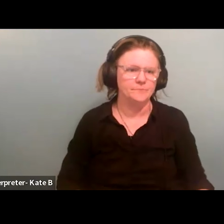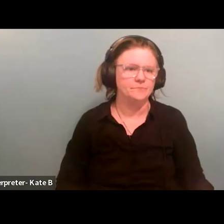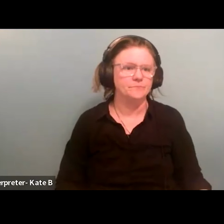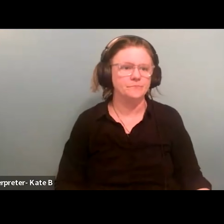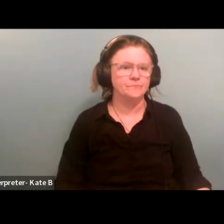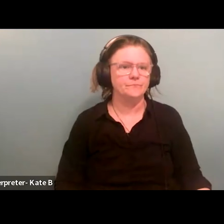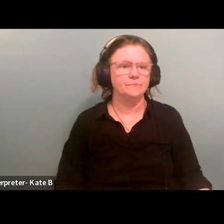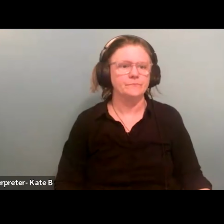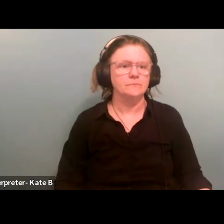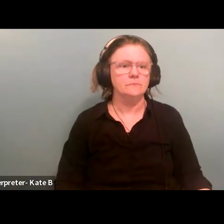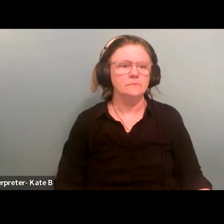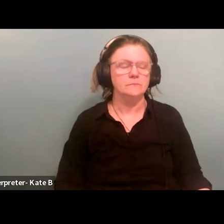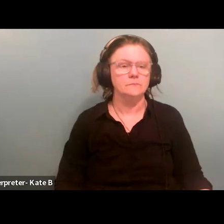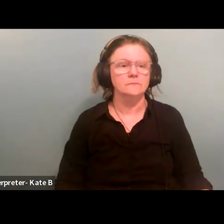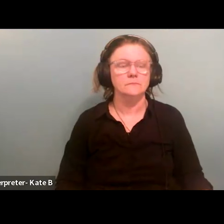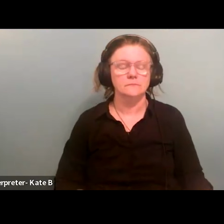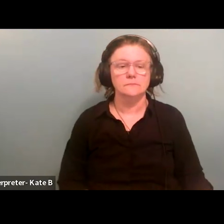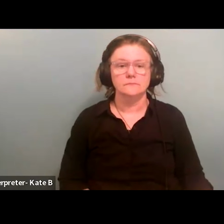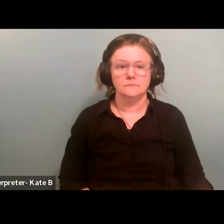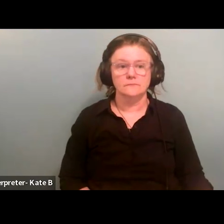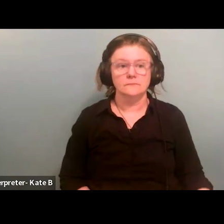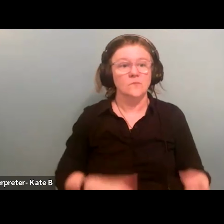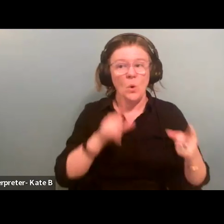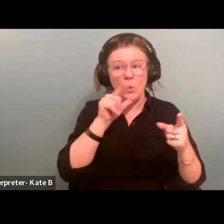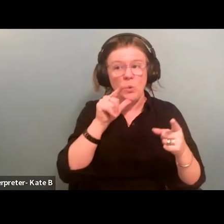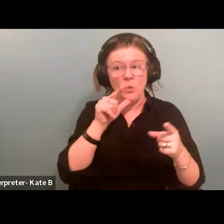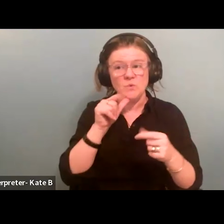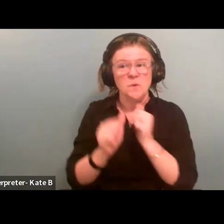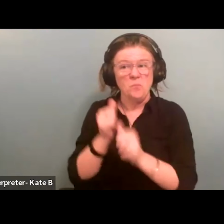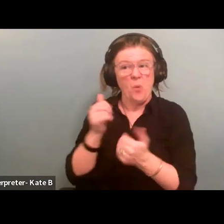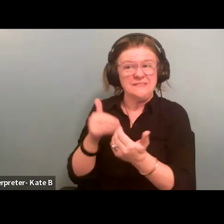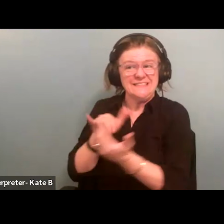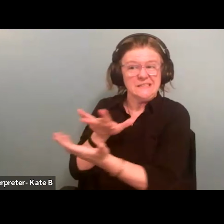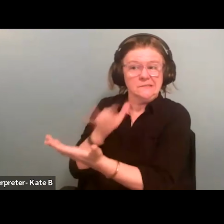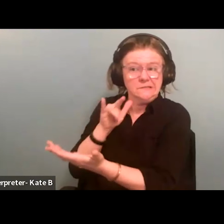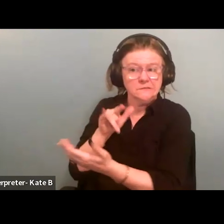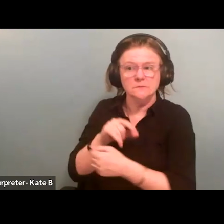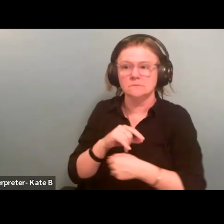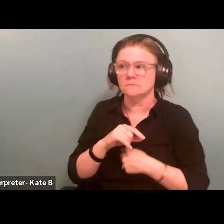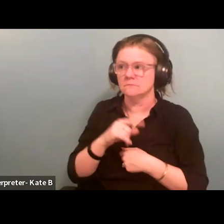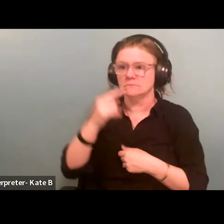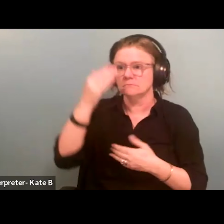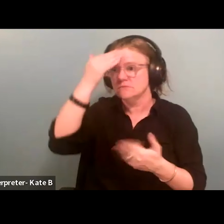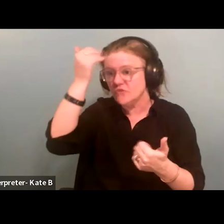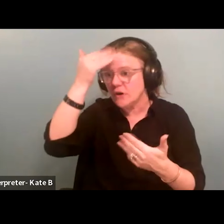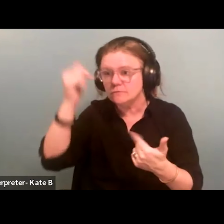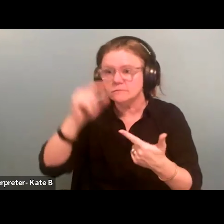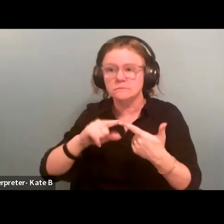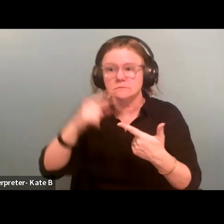Like I said, who's at risk? Cognitive impairments as we age--